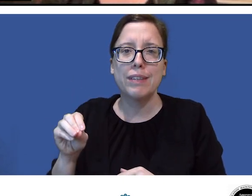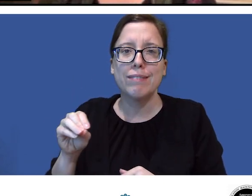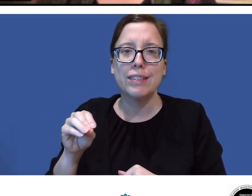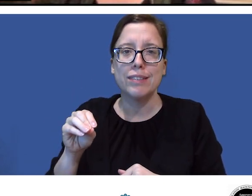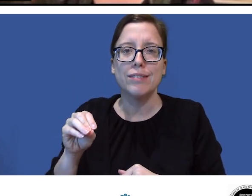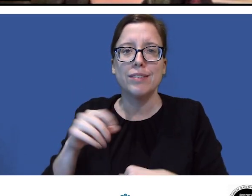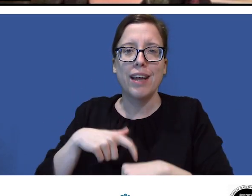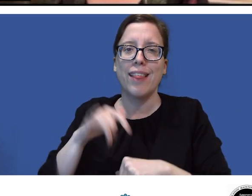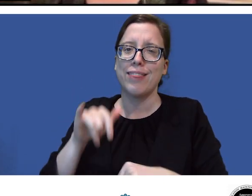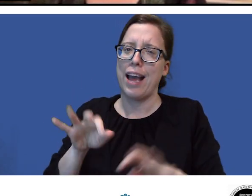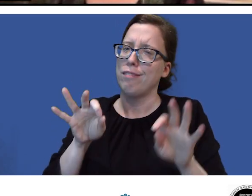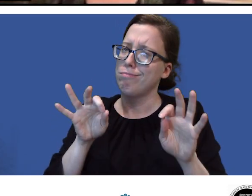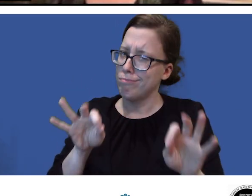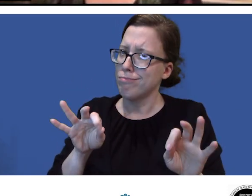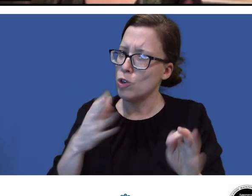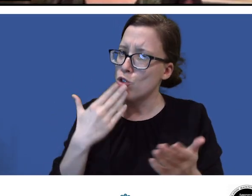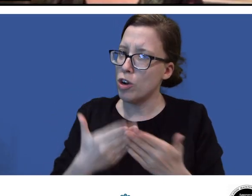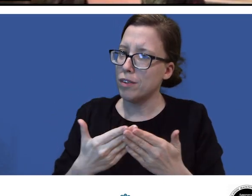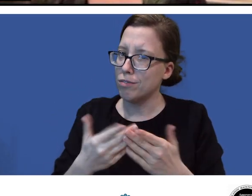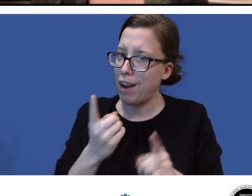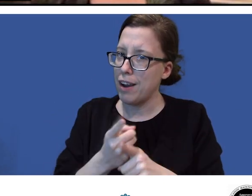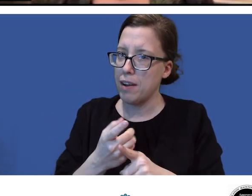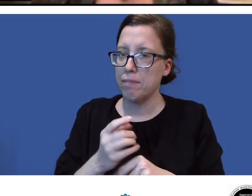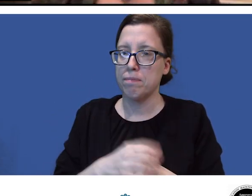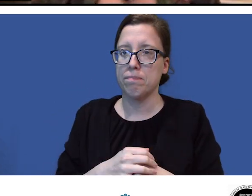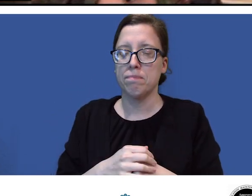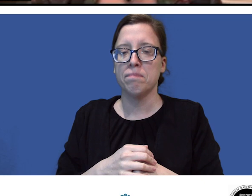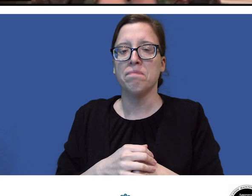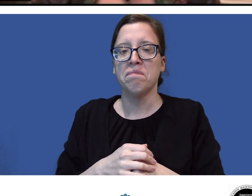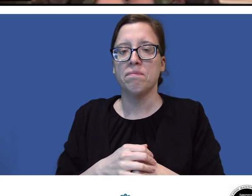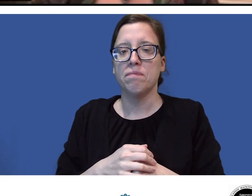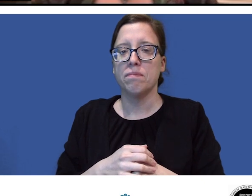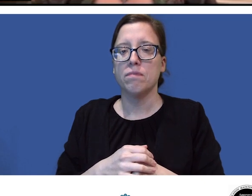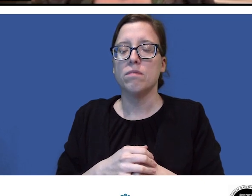We'll look at communication. We will really dissect communication. We'll